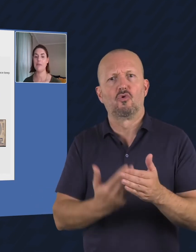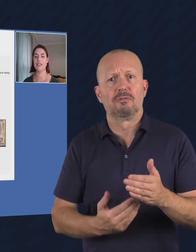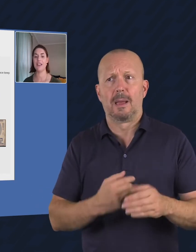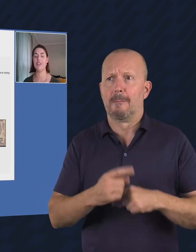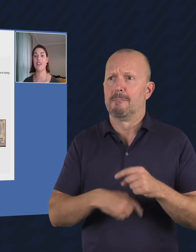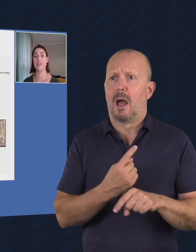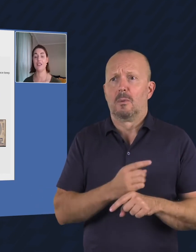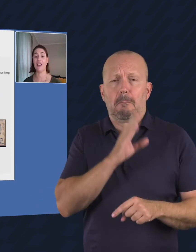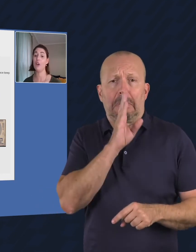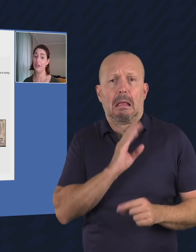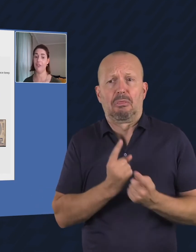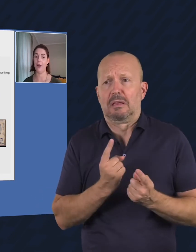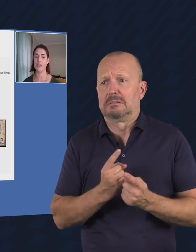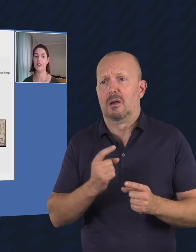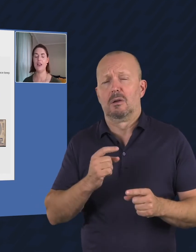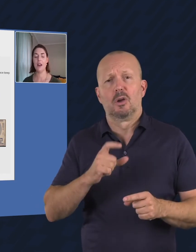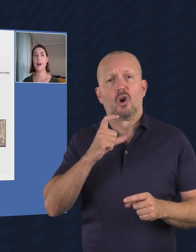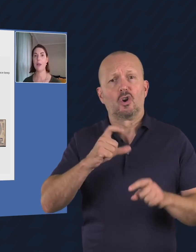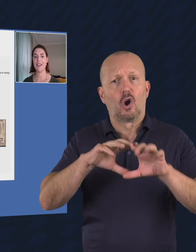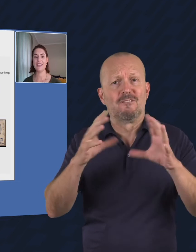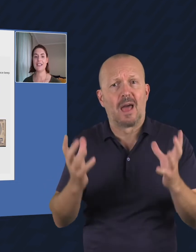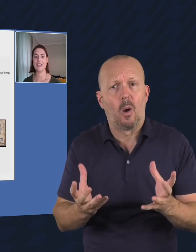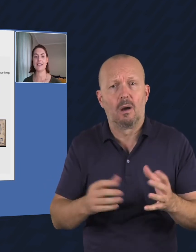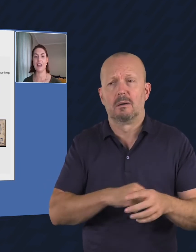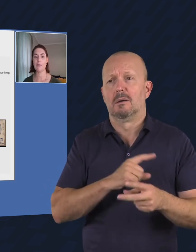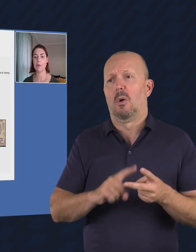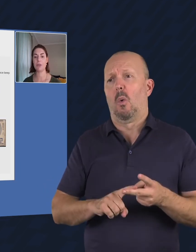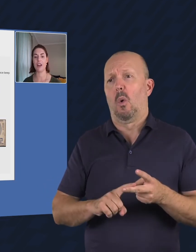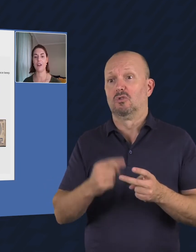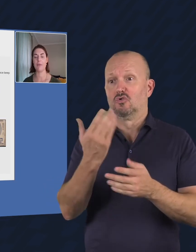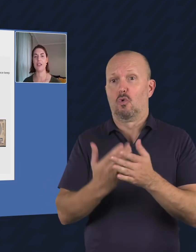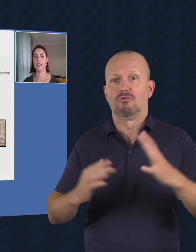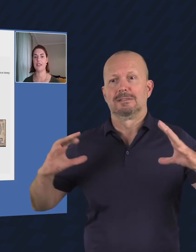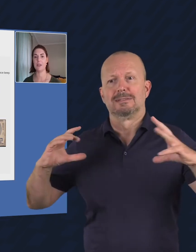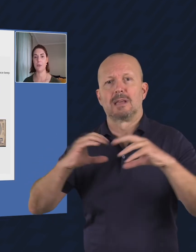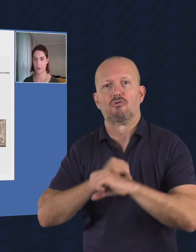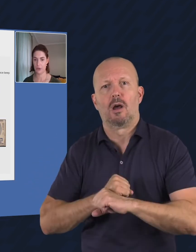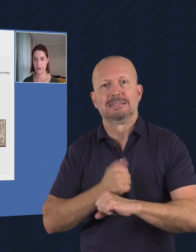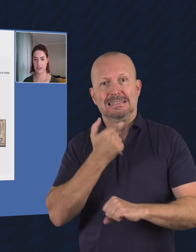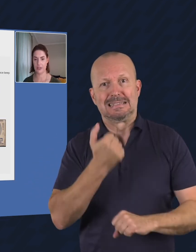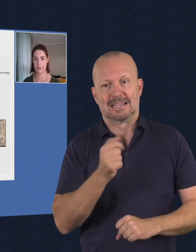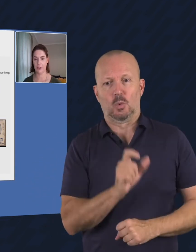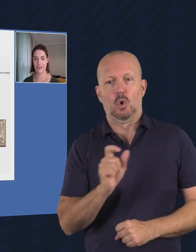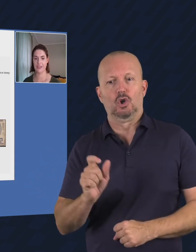mundane things like cauliflowers, applying techniques like bubble diagrams and six-word story summaries.